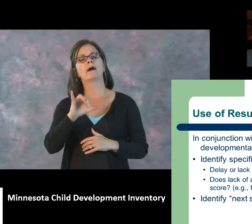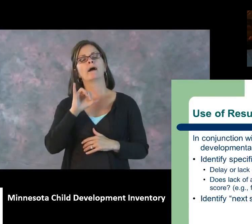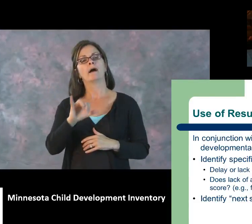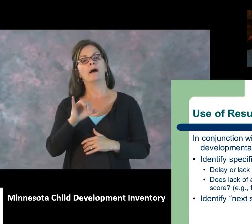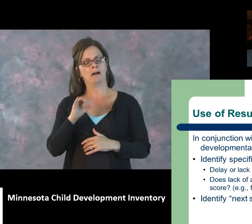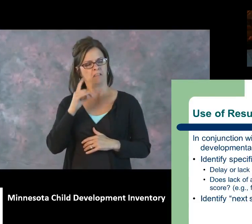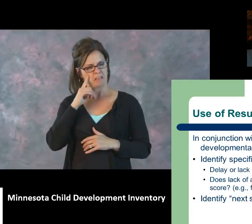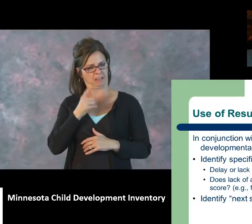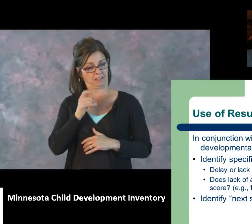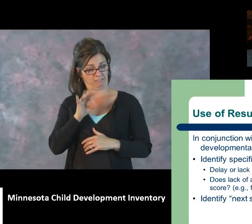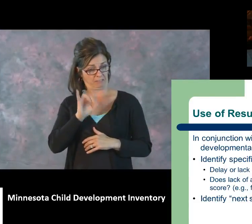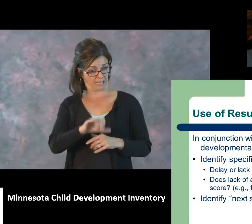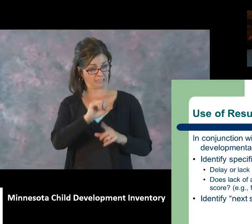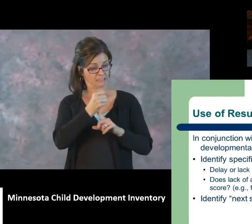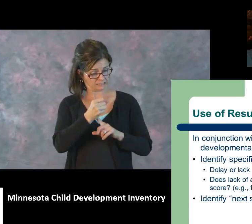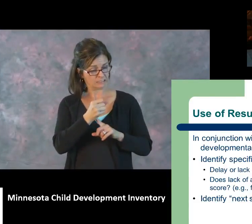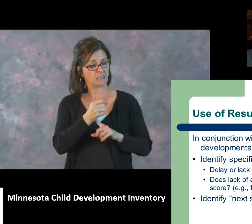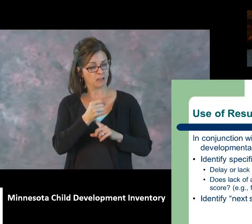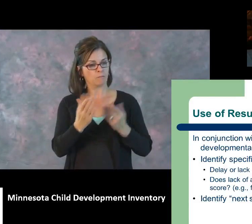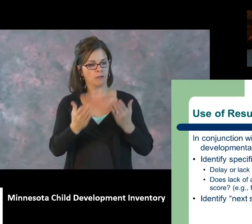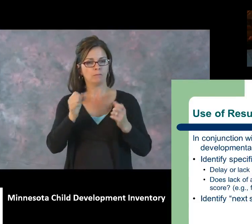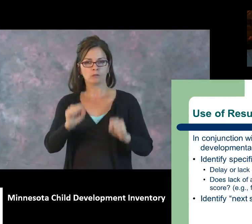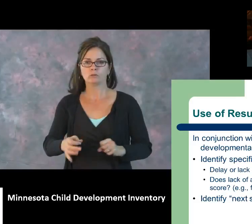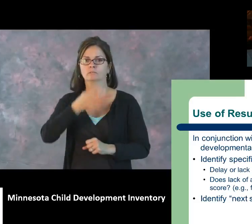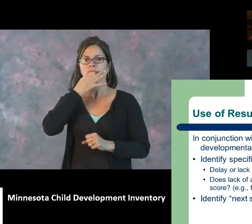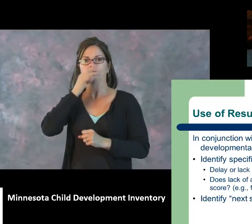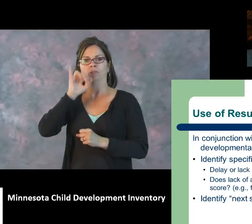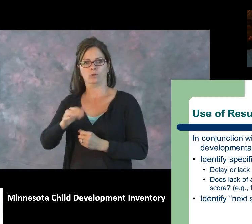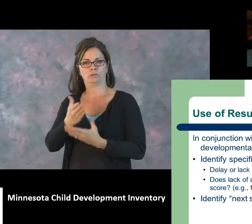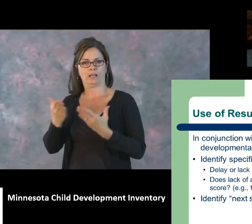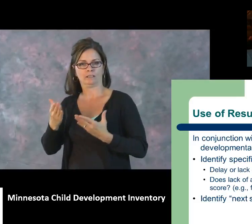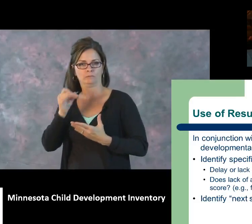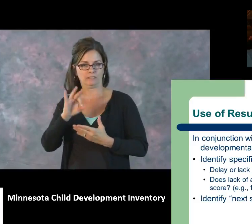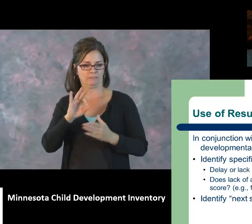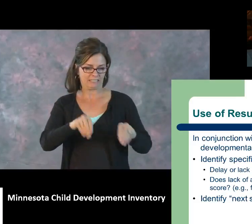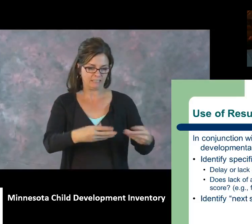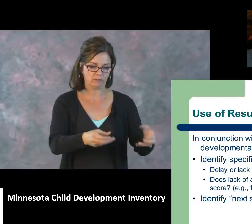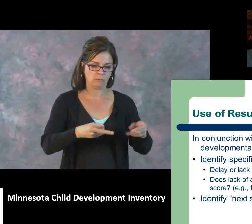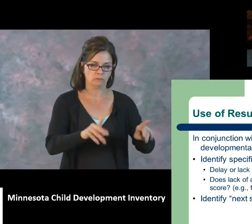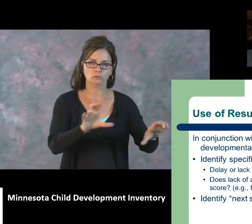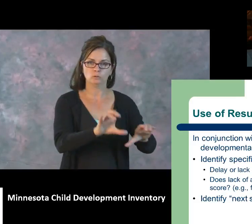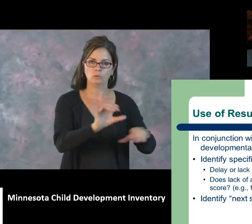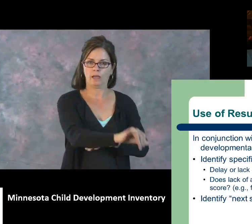if the child is just given more opportunity to do that. That's something that you'll know by combining